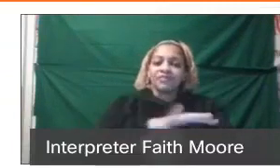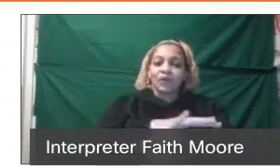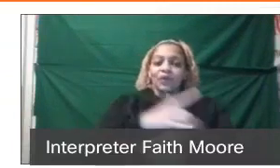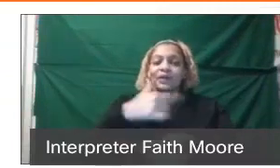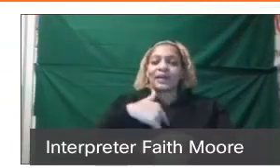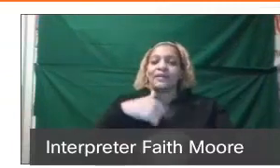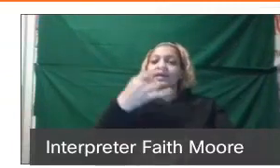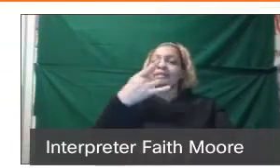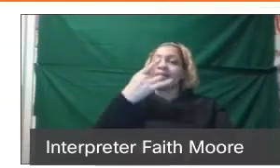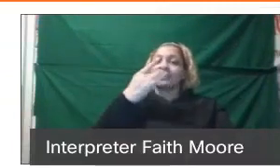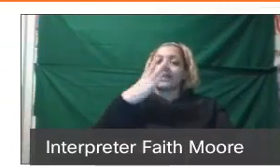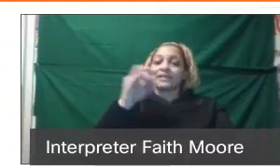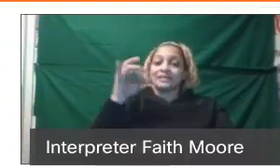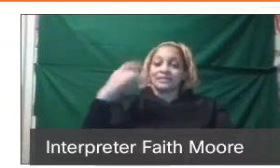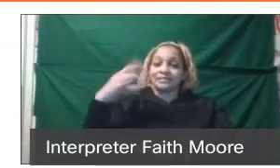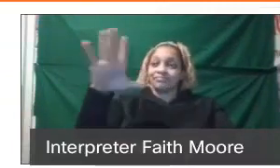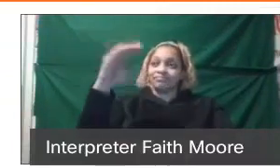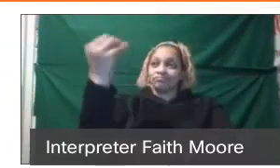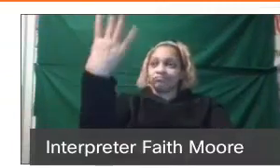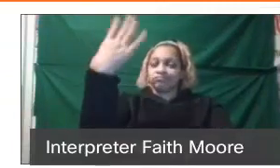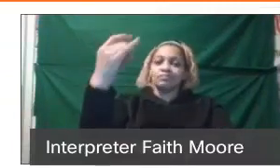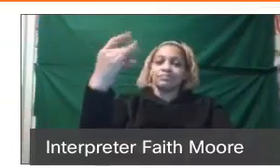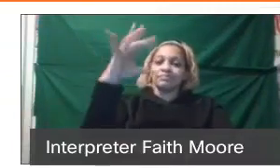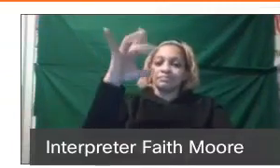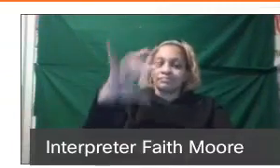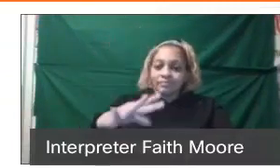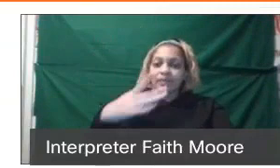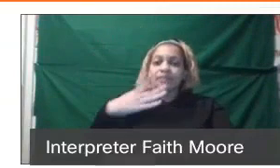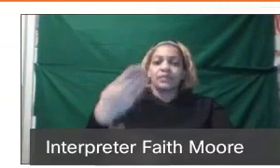Now, I'd like to turn our focus to the other improvements along Blair, red, Northwest.